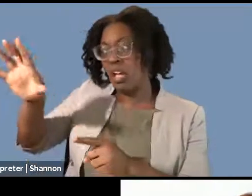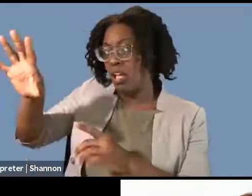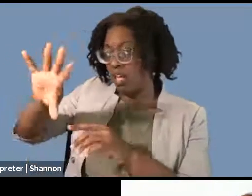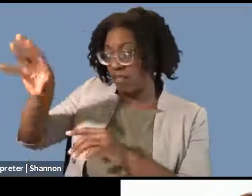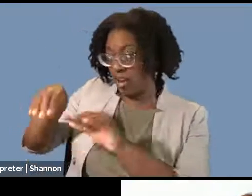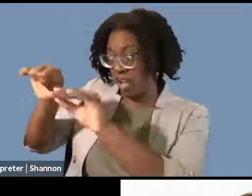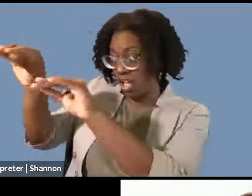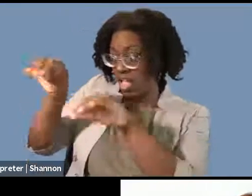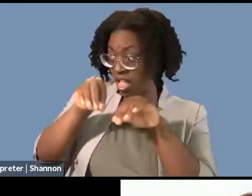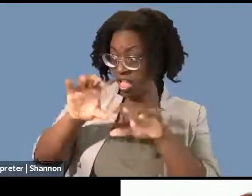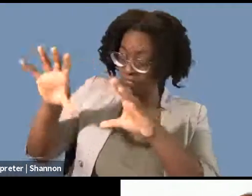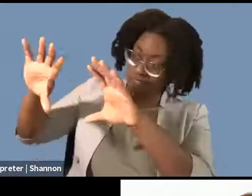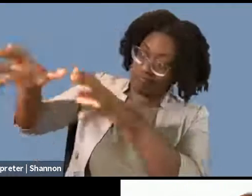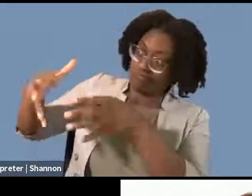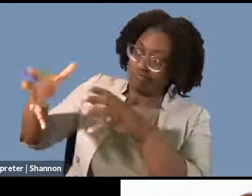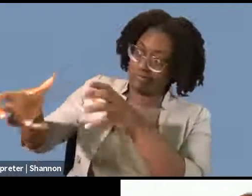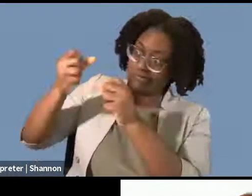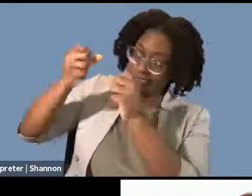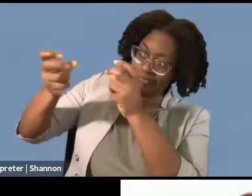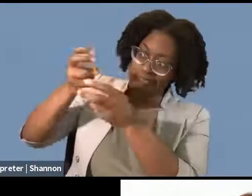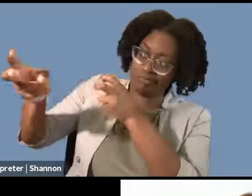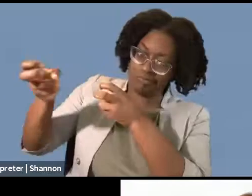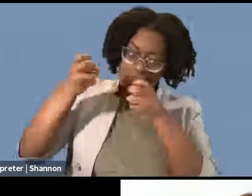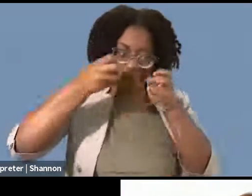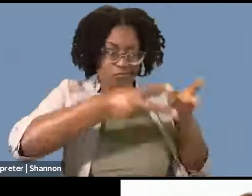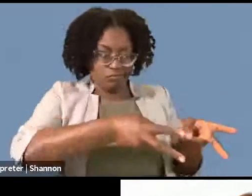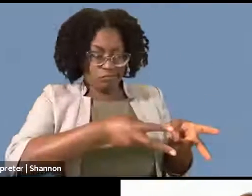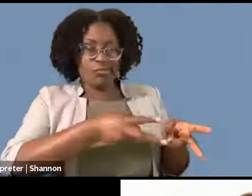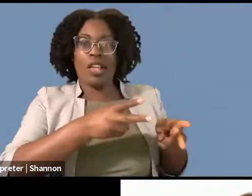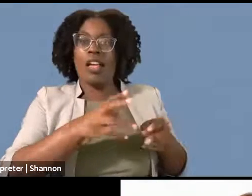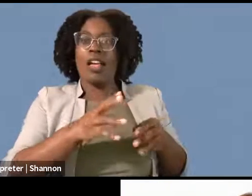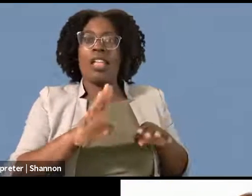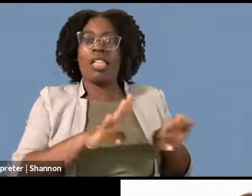and my take on it is if we don't understand the history, we can't under where we are today. People